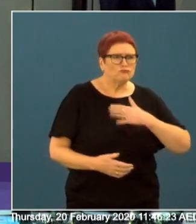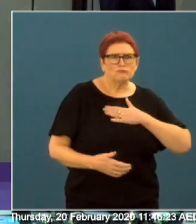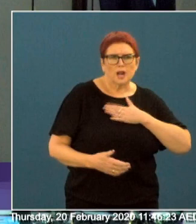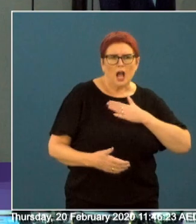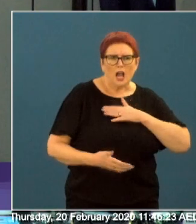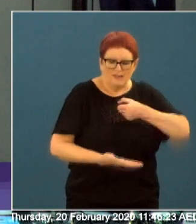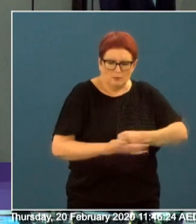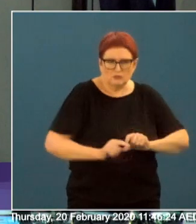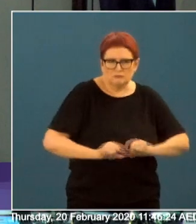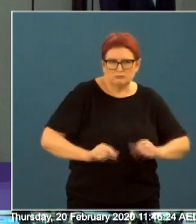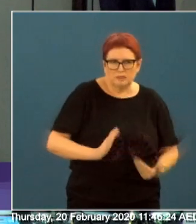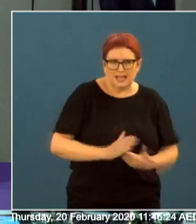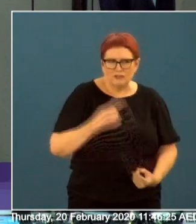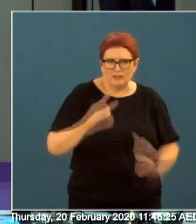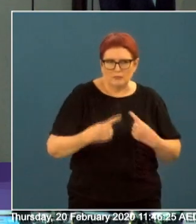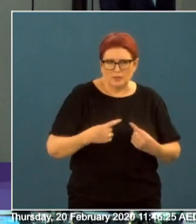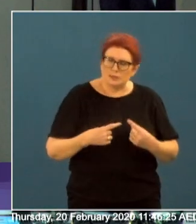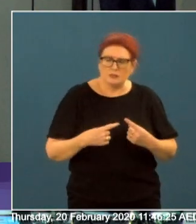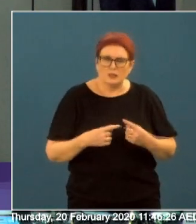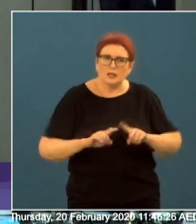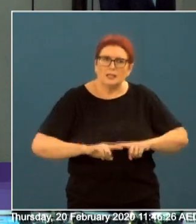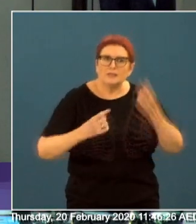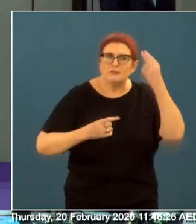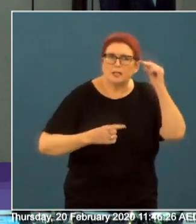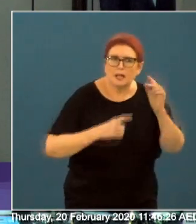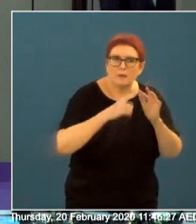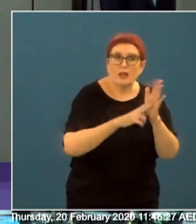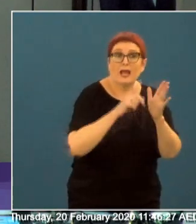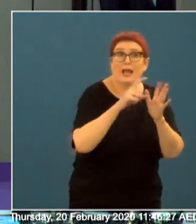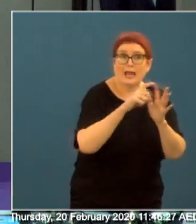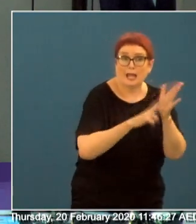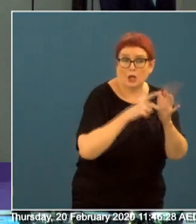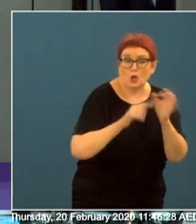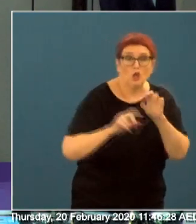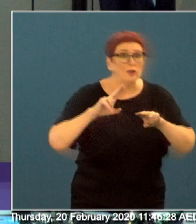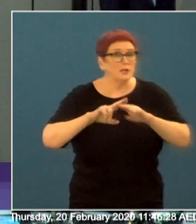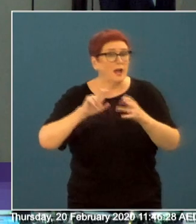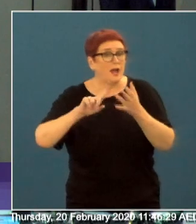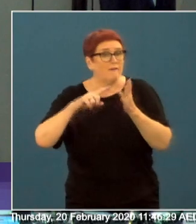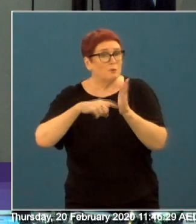I think these ones are end notes. I prefer to regard them as footnotes, even though they're at the end.